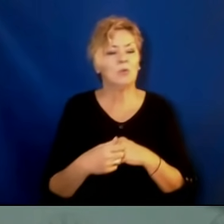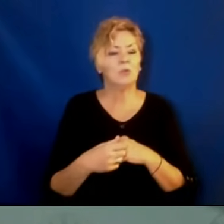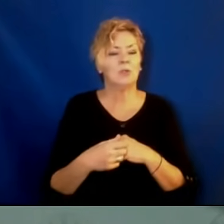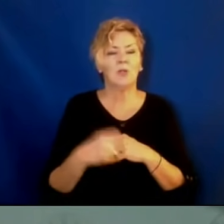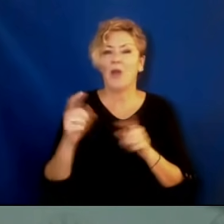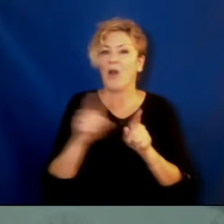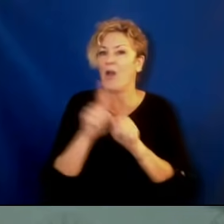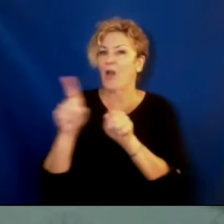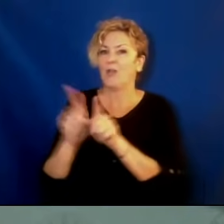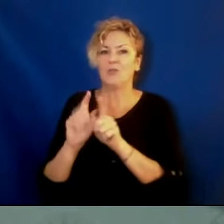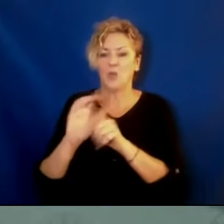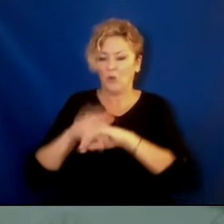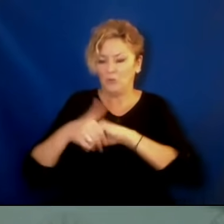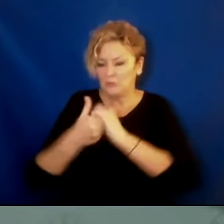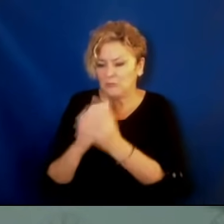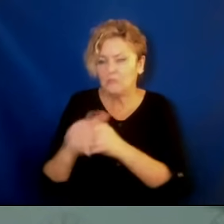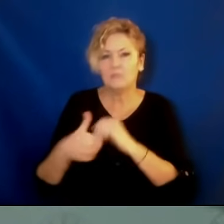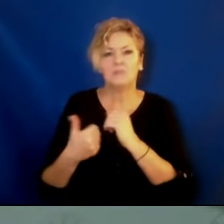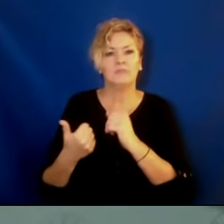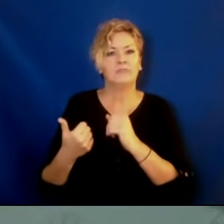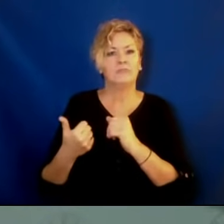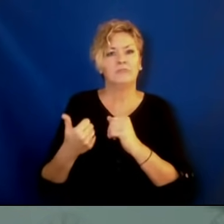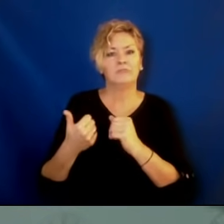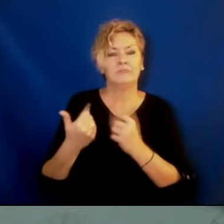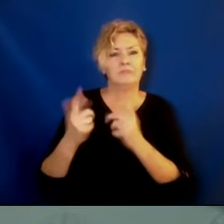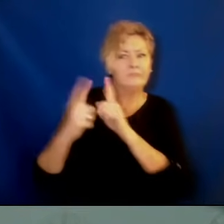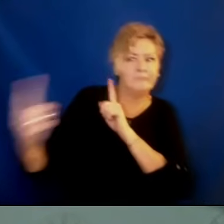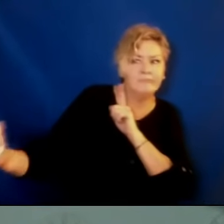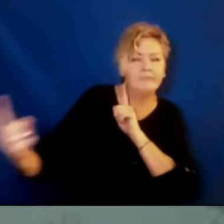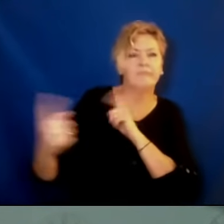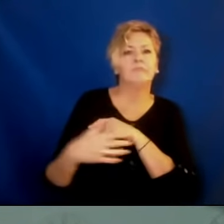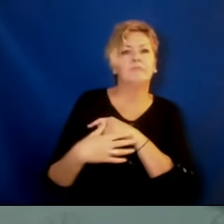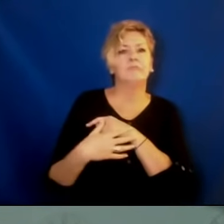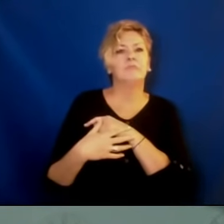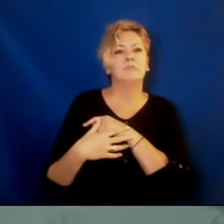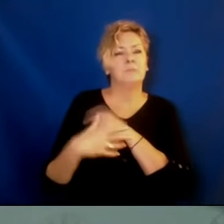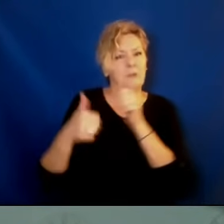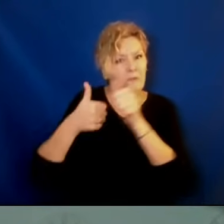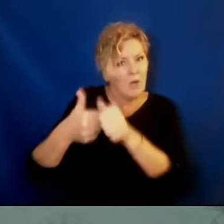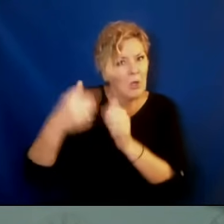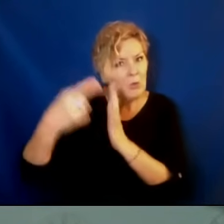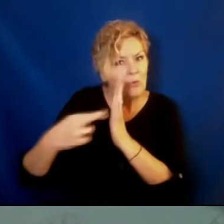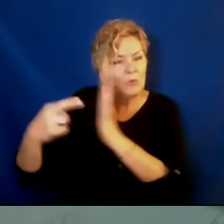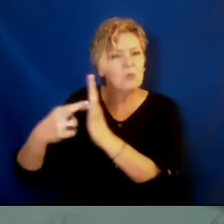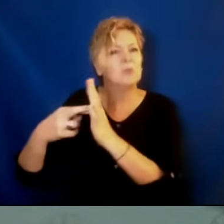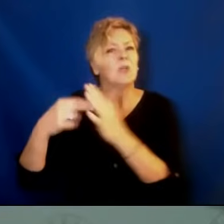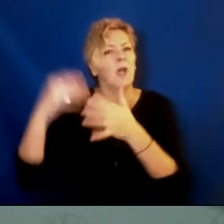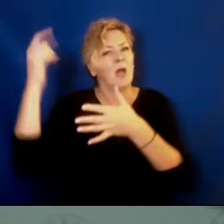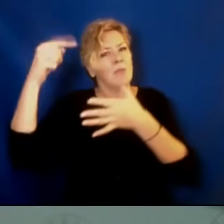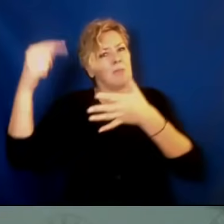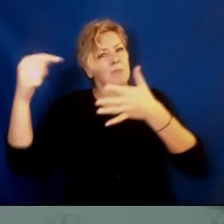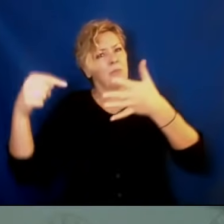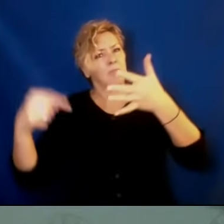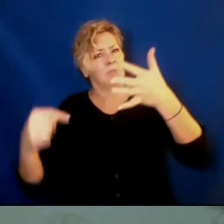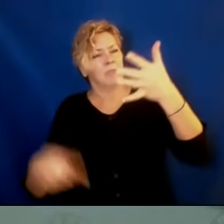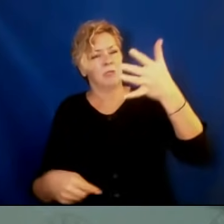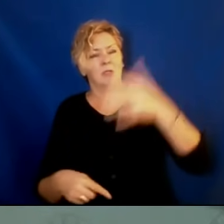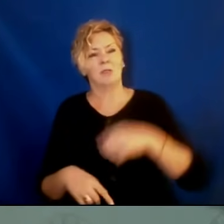in mind is that we all know that COVID-19 is transmitting and circulating in our communities so there are certain basic things